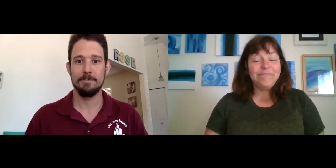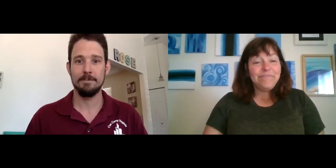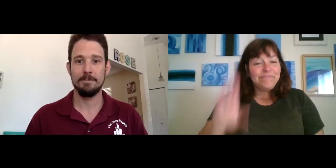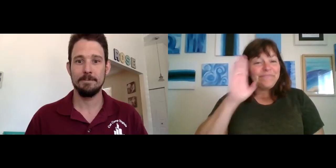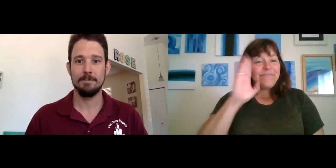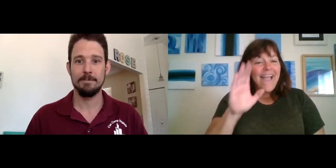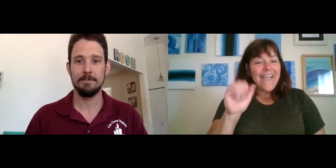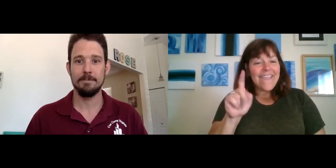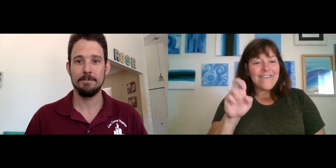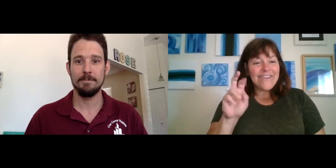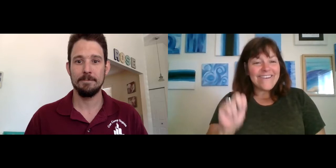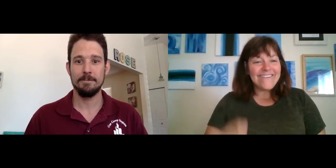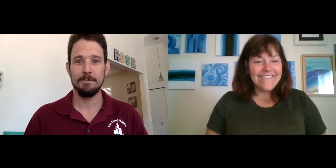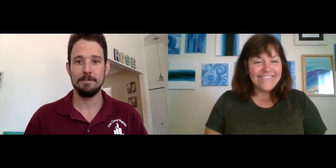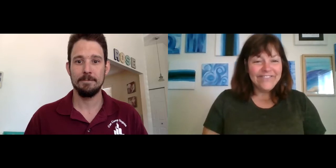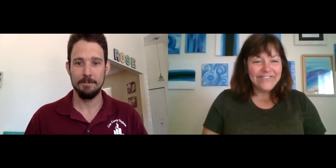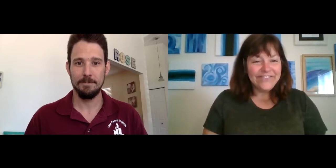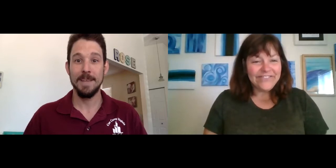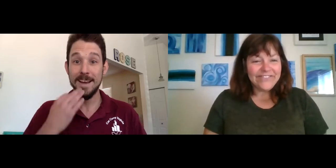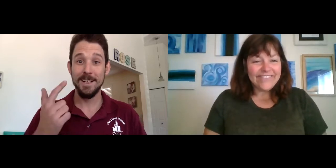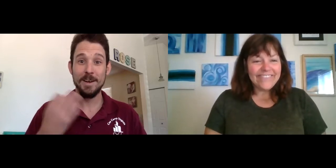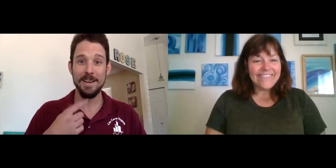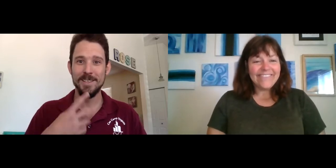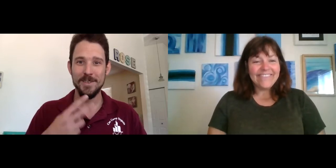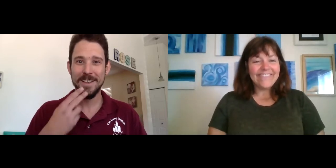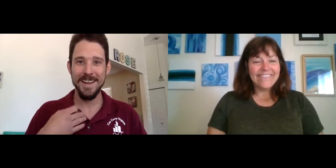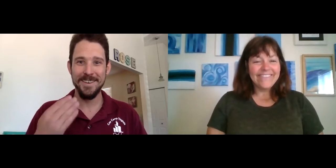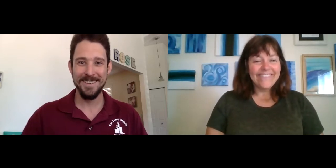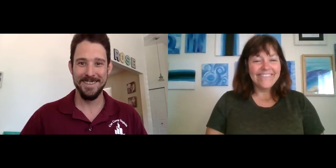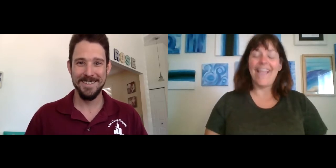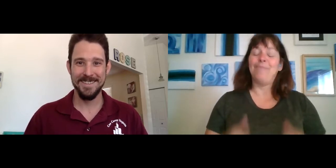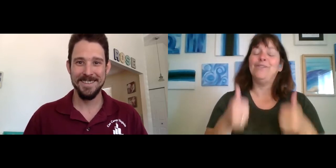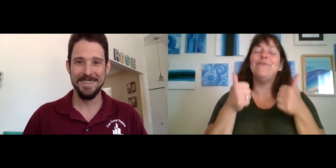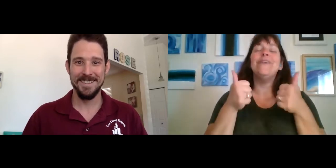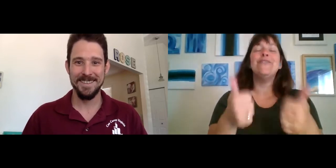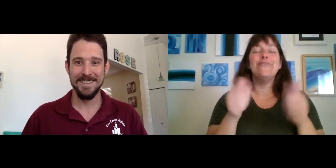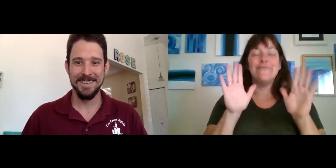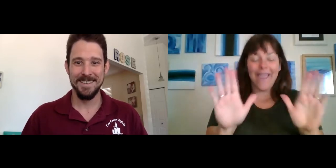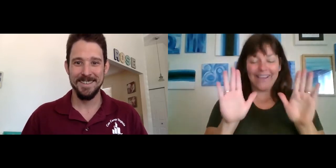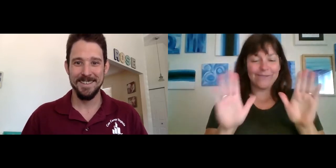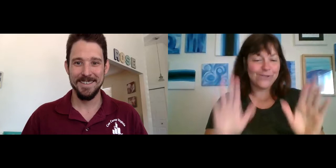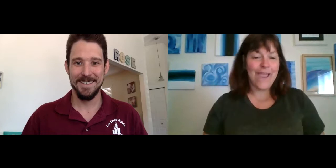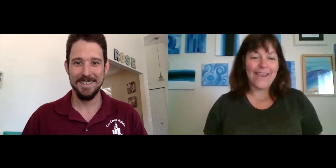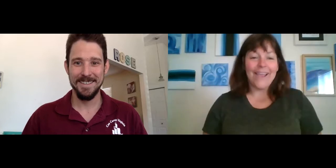Hi Aaron! Hello, how you doing Karen? I'm great